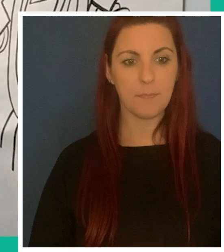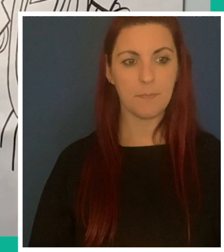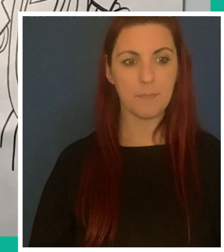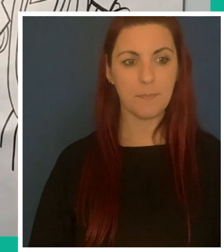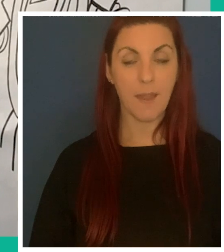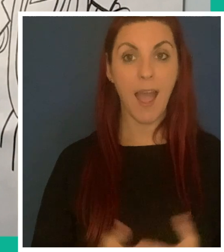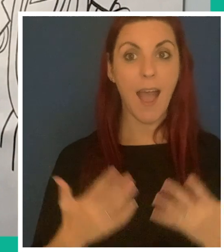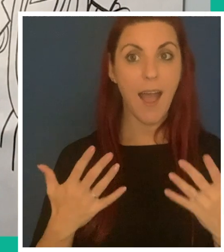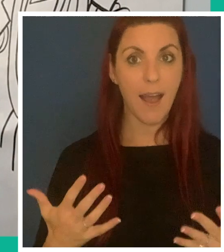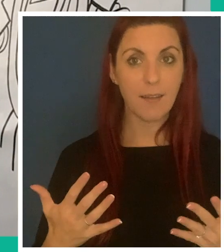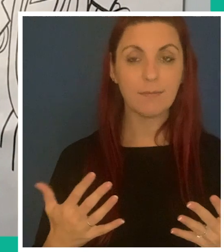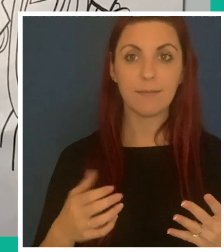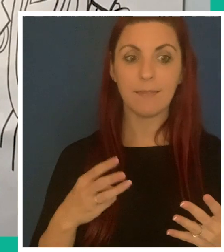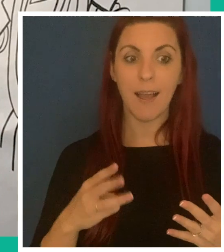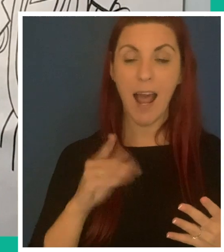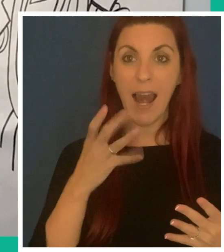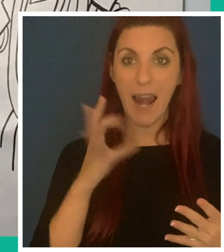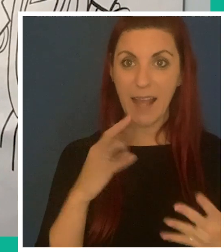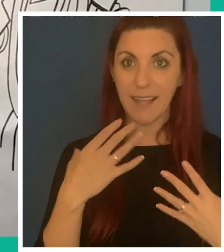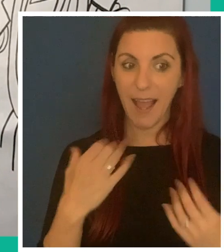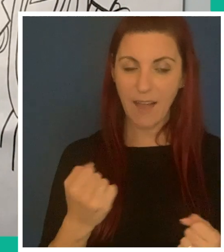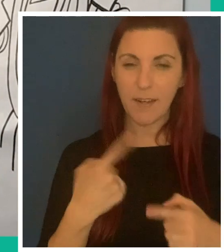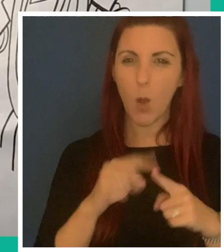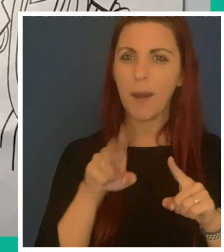And then they're her legs, we're going to do her paws next, so to do her feet